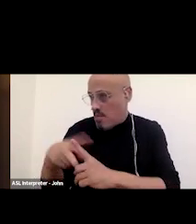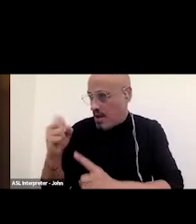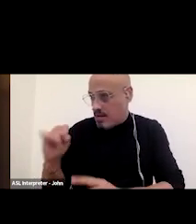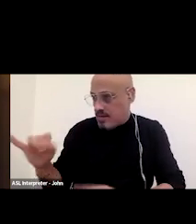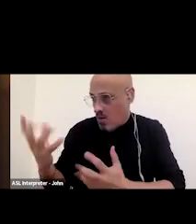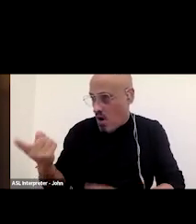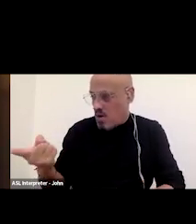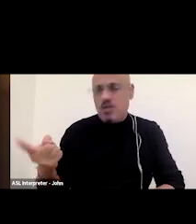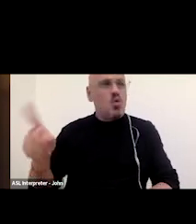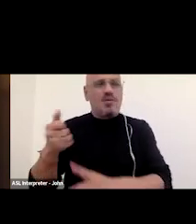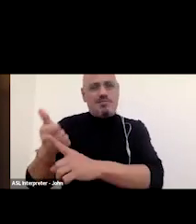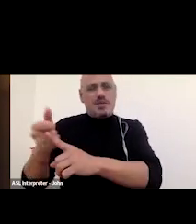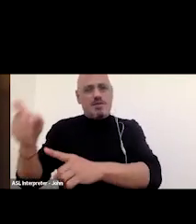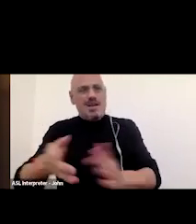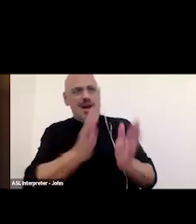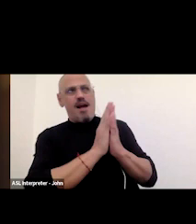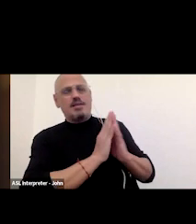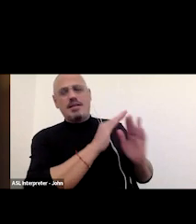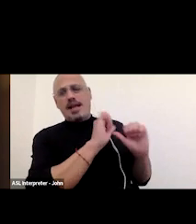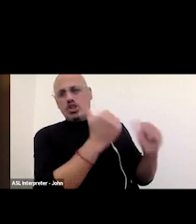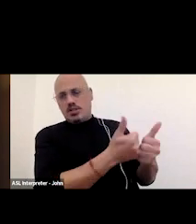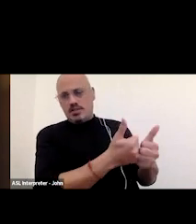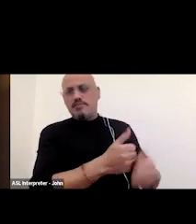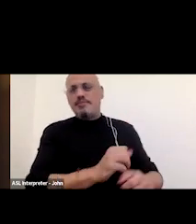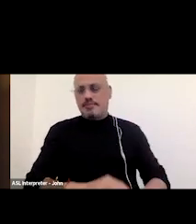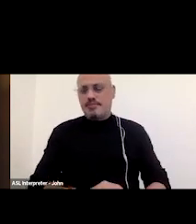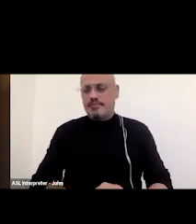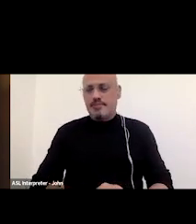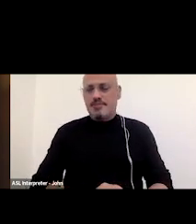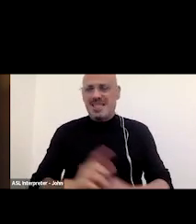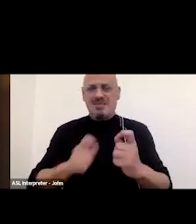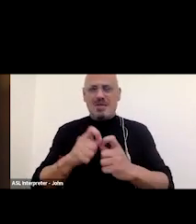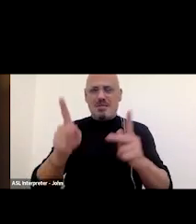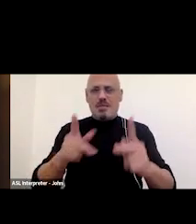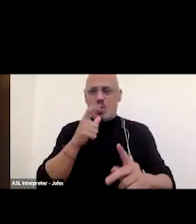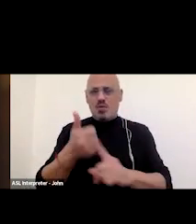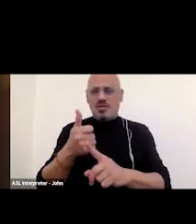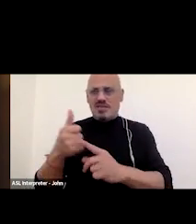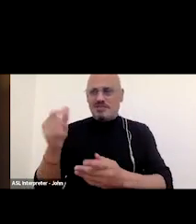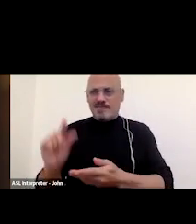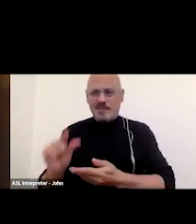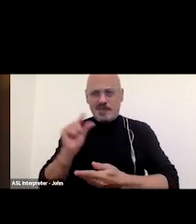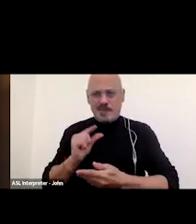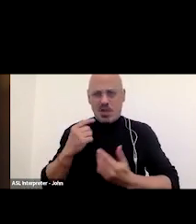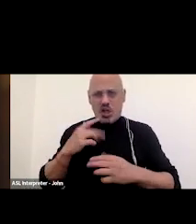they have to ask for it themselves. So, particularly for folks, you know, receiving a small amount of early retirement